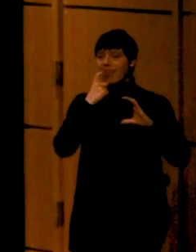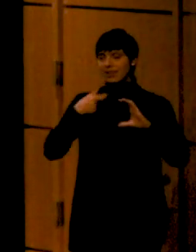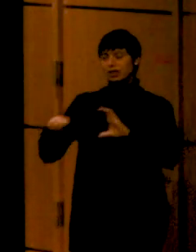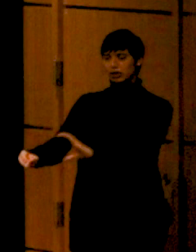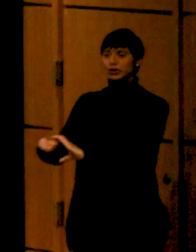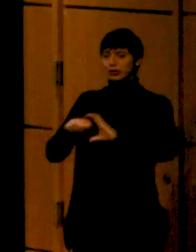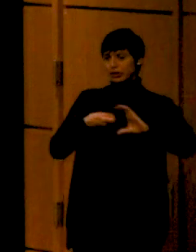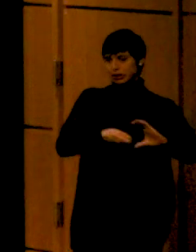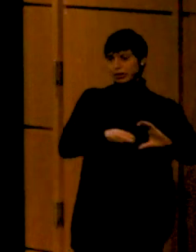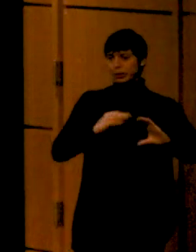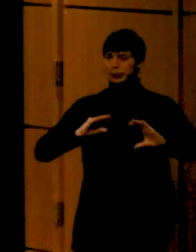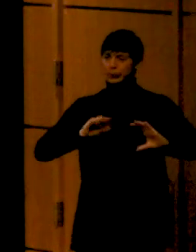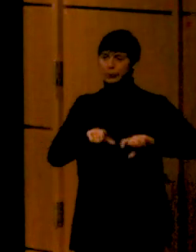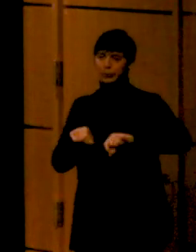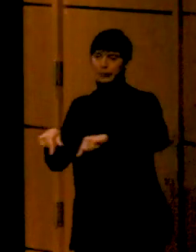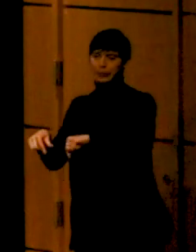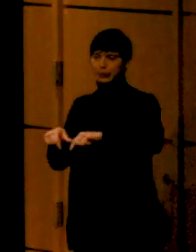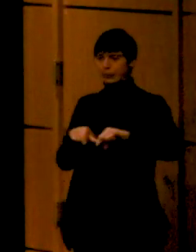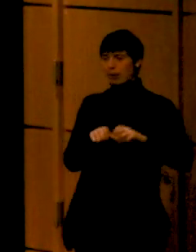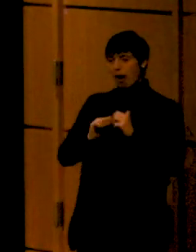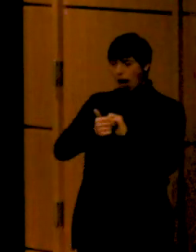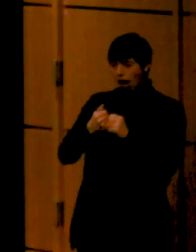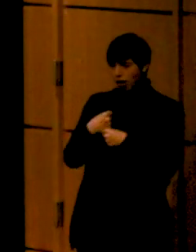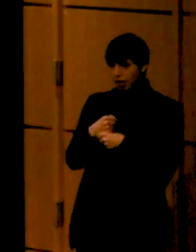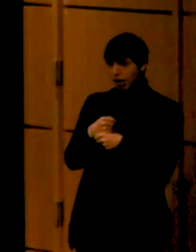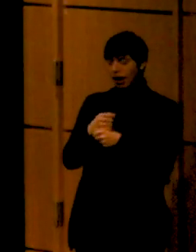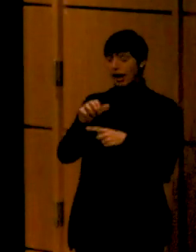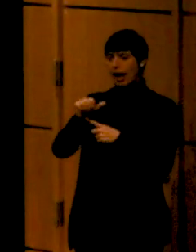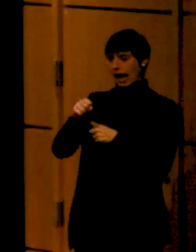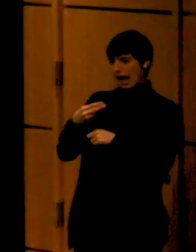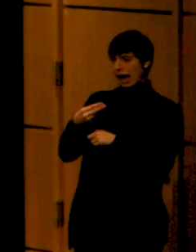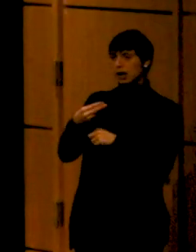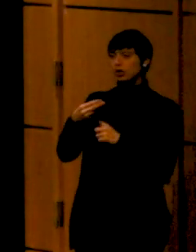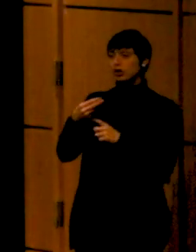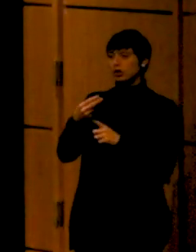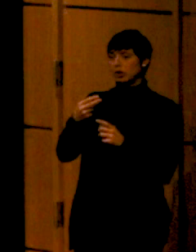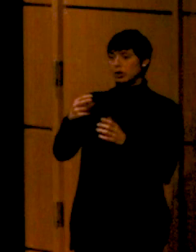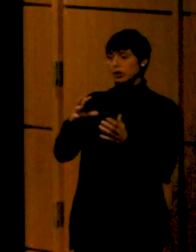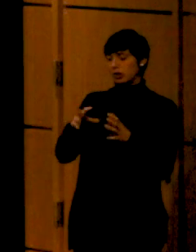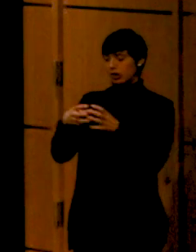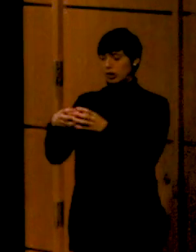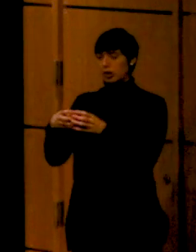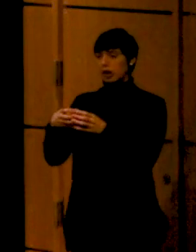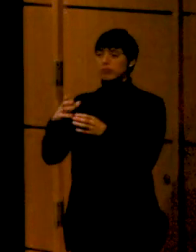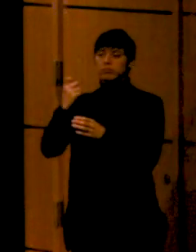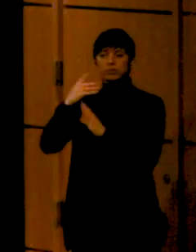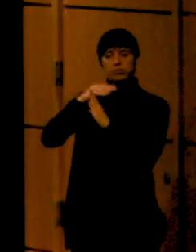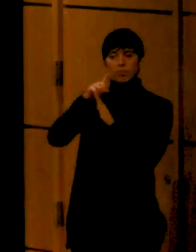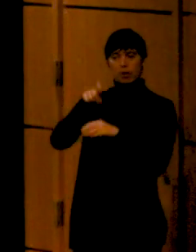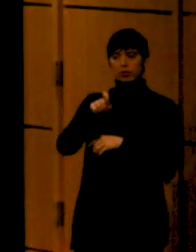Glass is made by taking the ash and fusing it at 2700 degrees Fahrenheit when it becomes